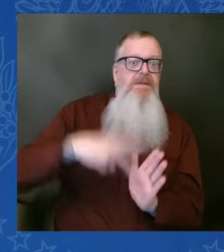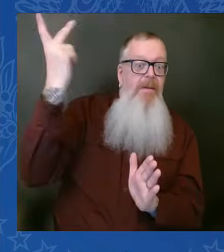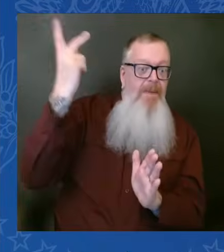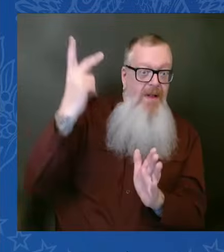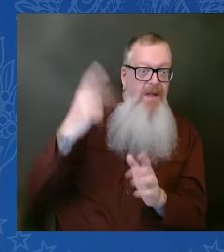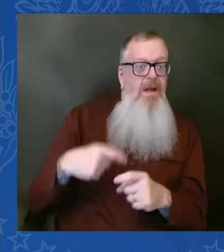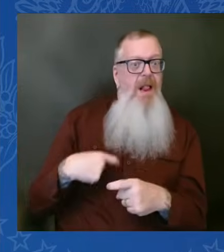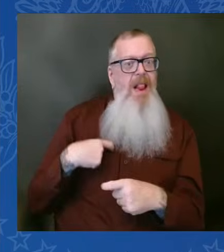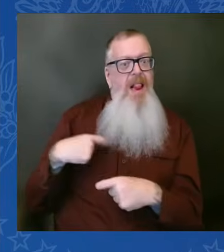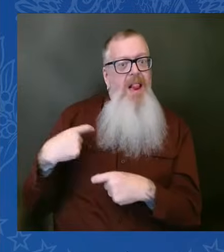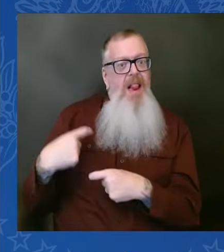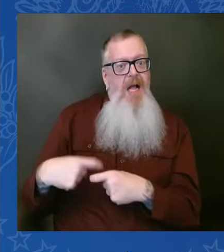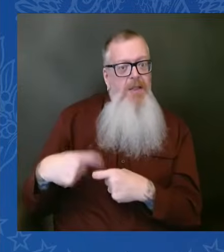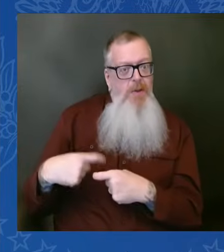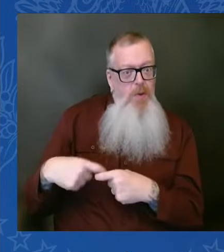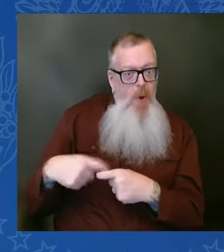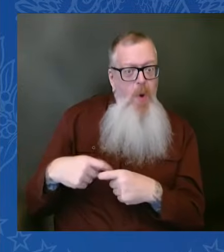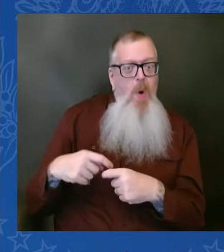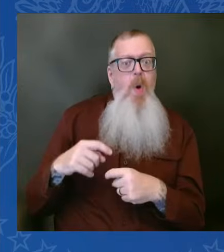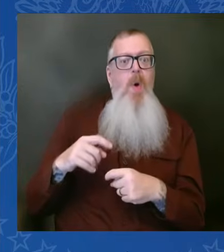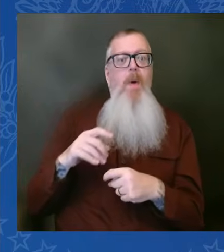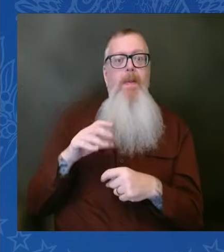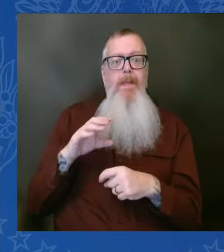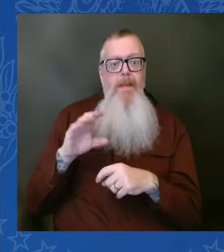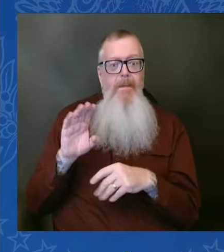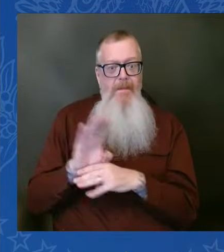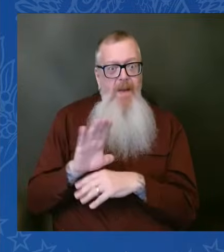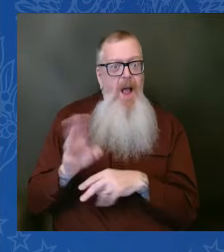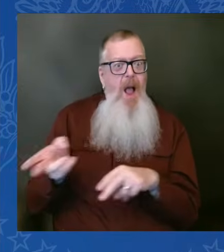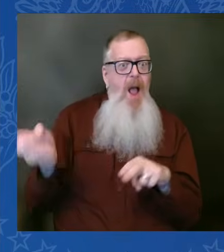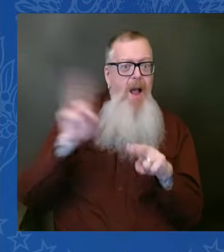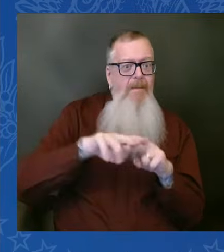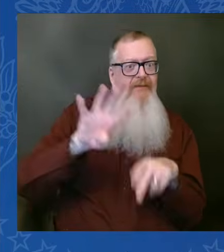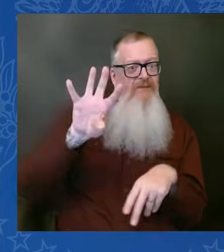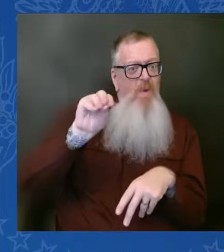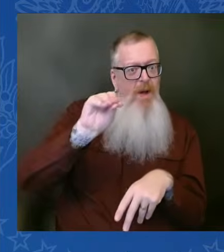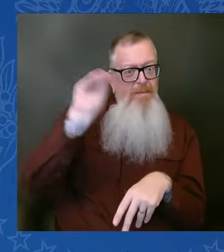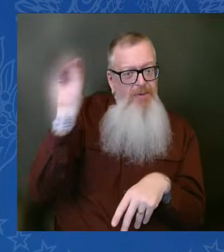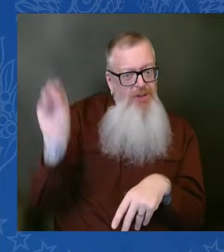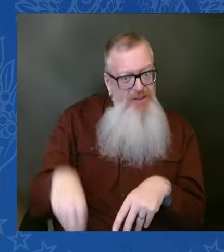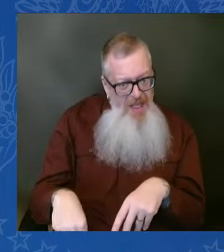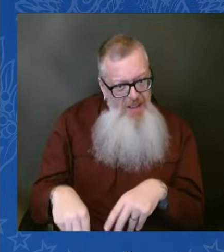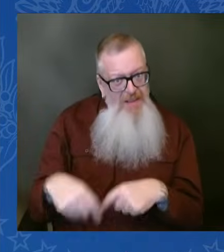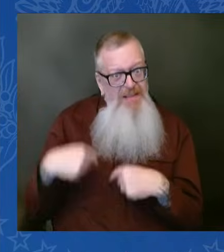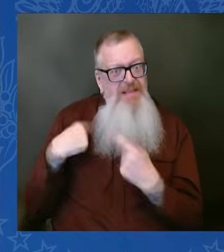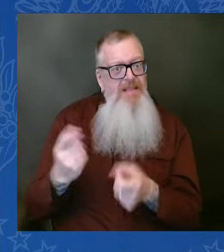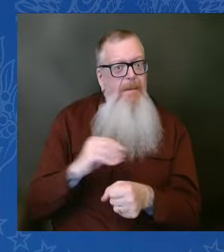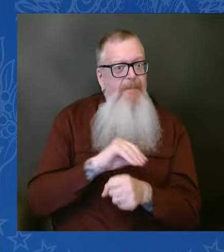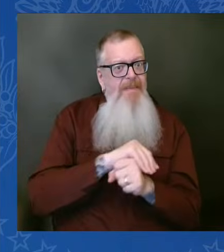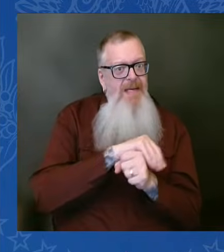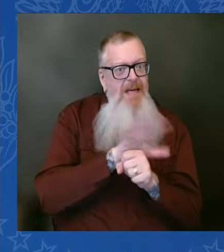since the pandemic. The share of women in business is also on the rise. It all has benefitted not just those groups